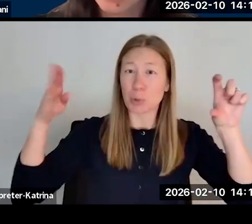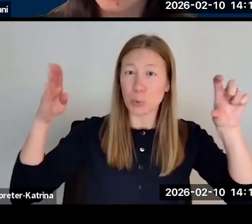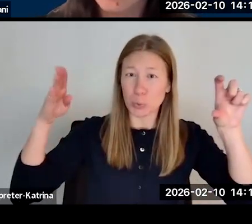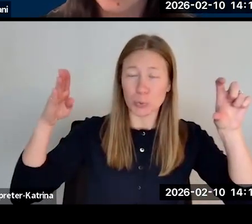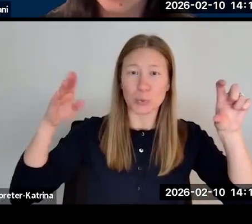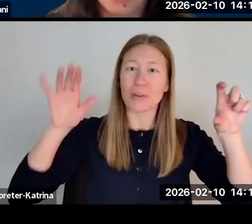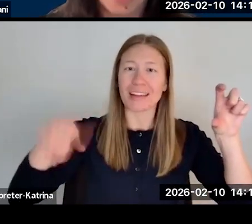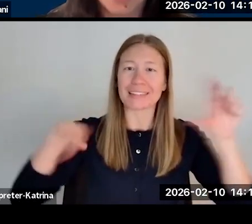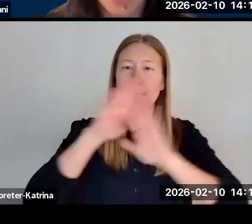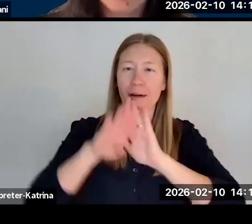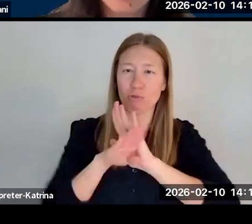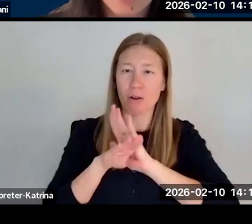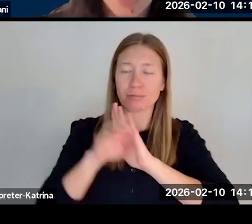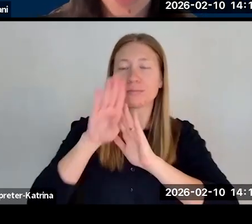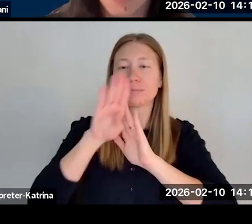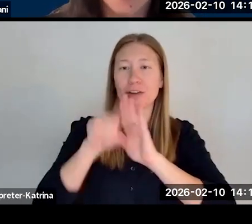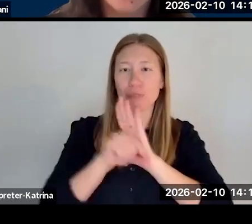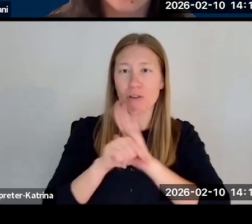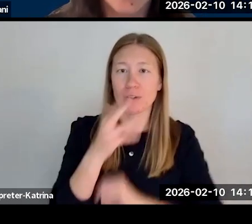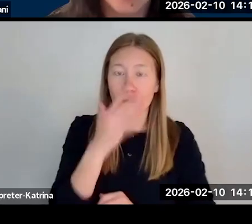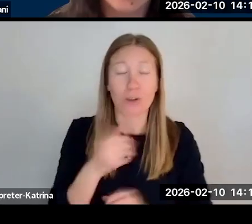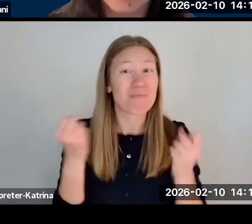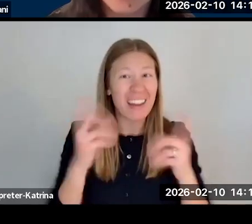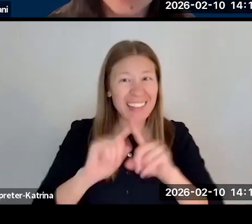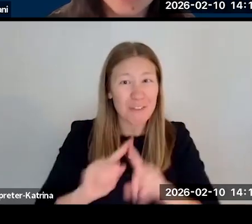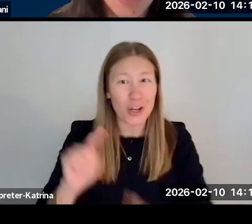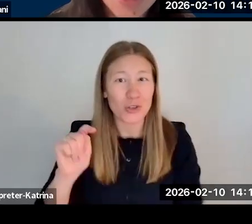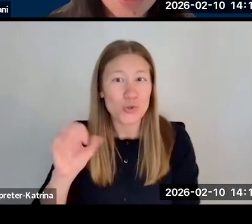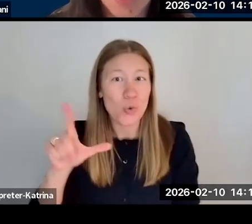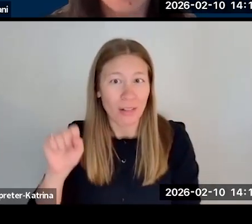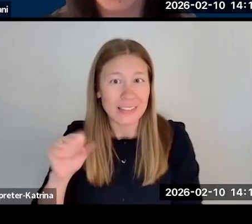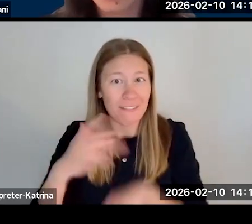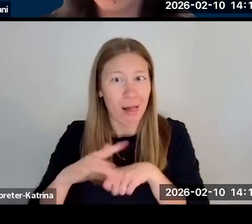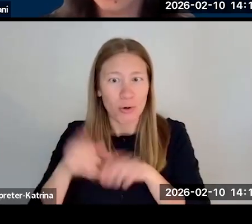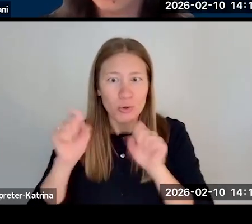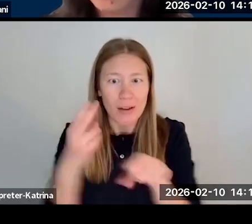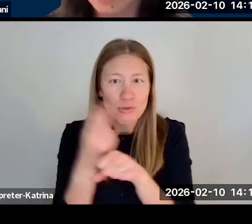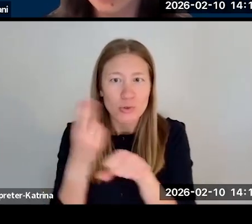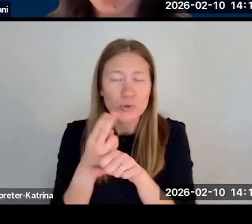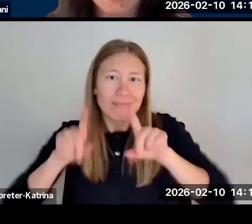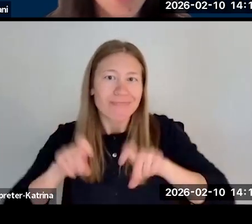for checking color contrast. I have one linked in the slides that we'll demo later on,